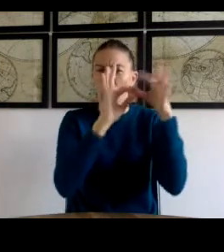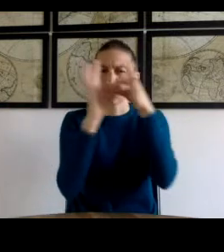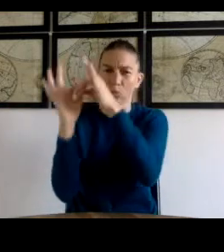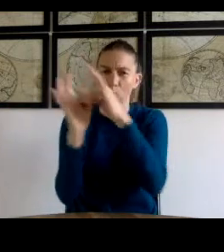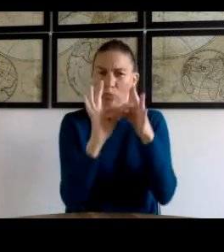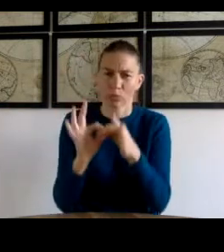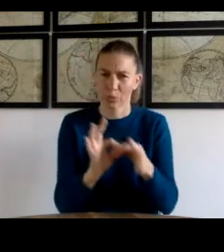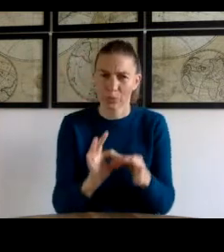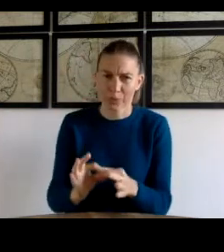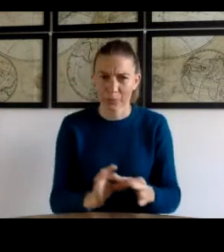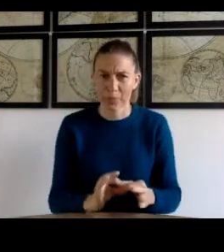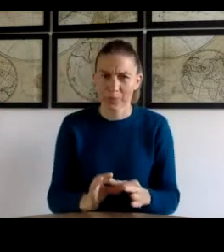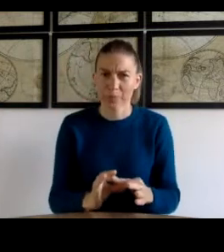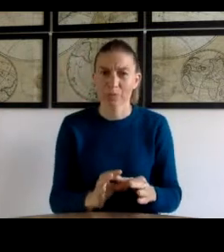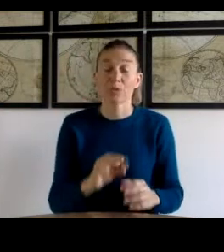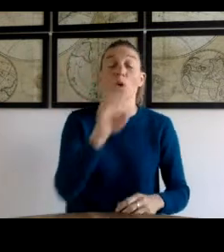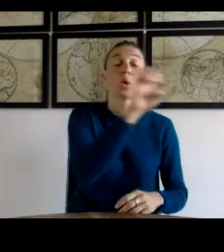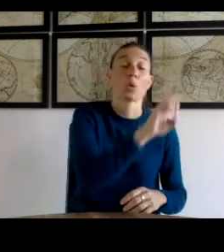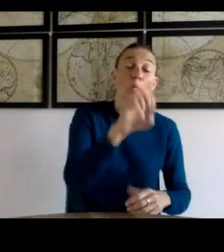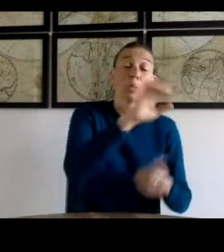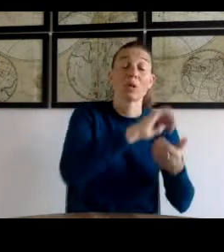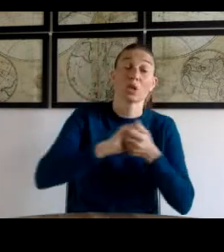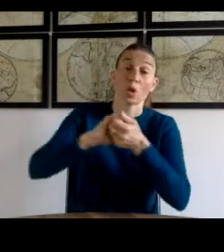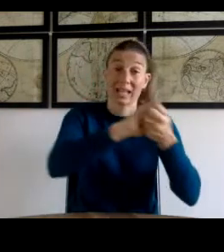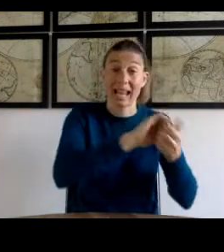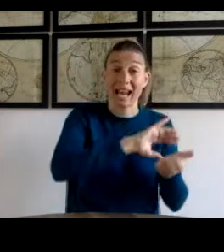that will actually be operational from next year on.